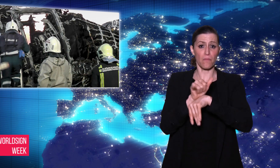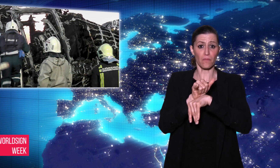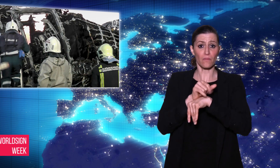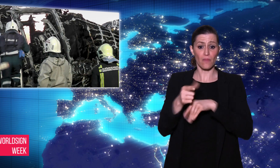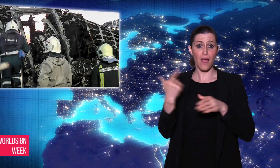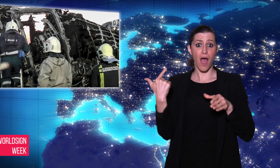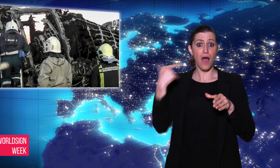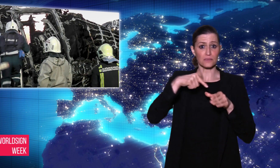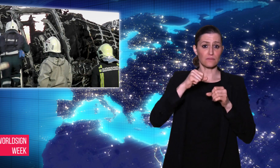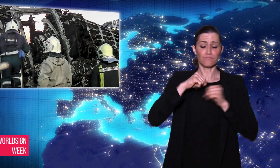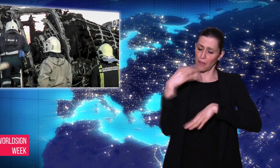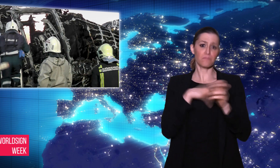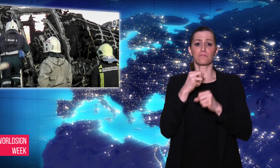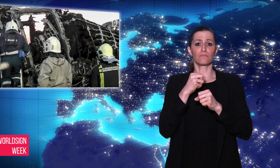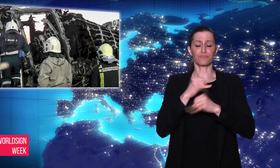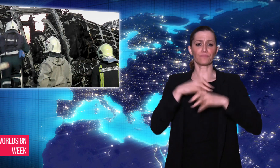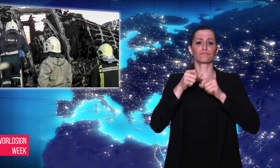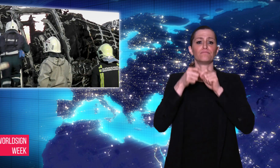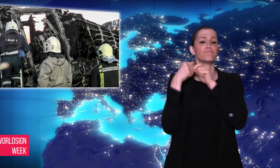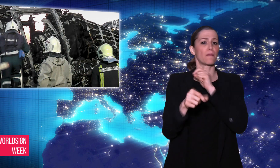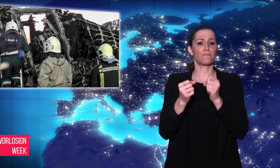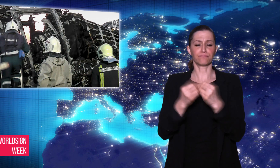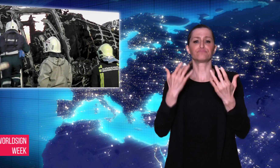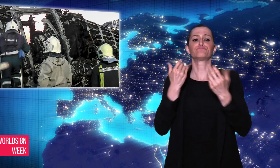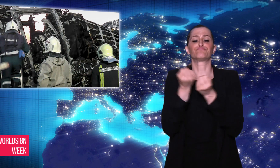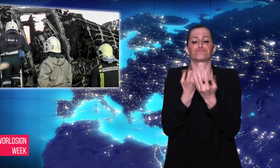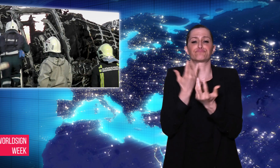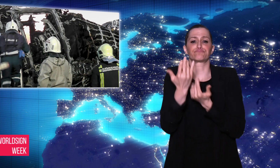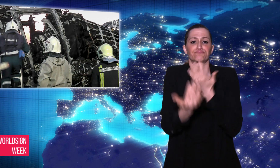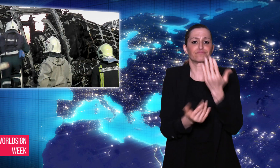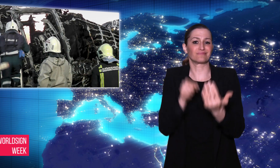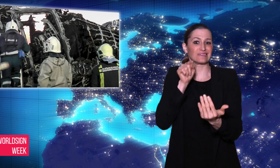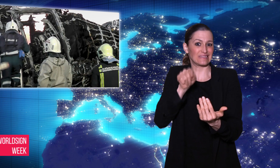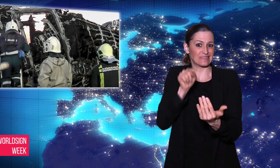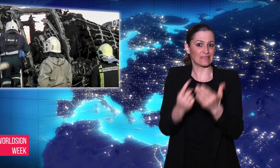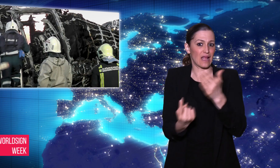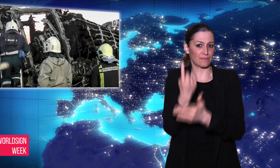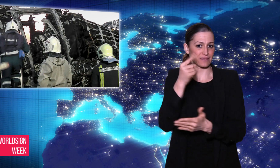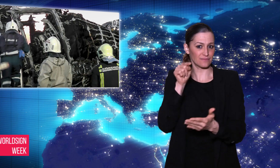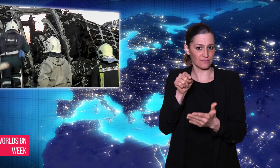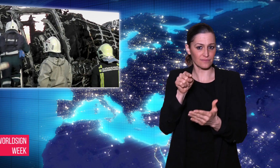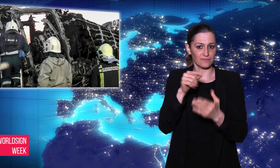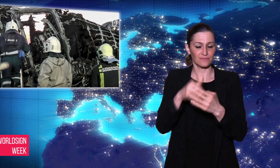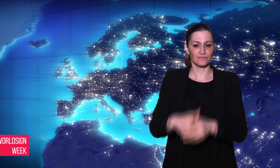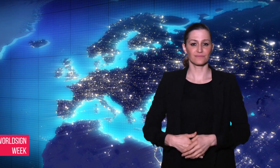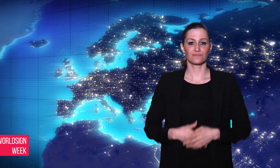ignited after a rough landing.